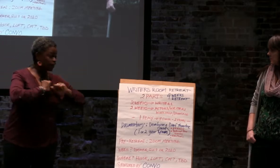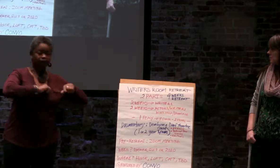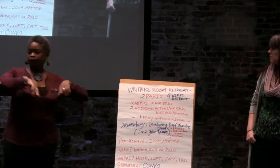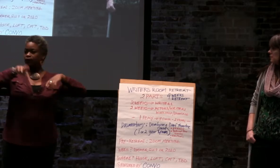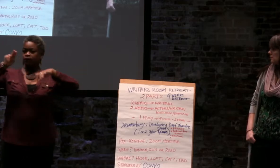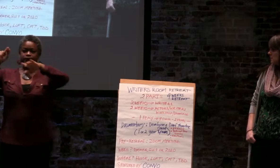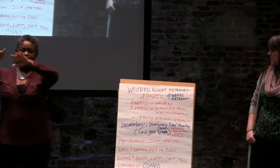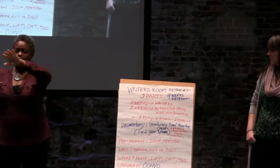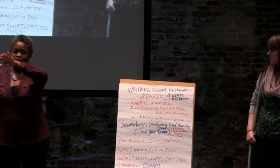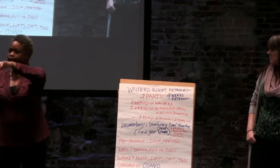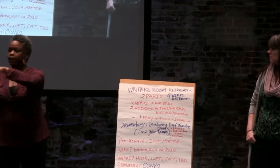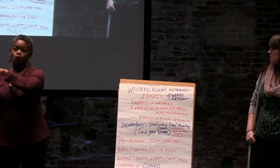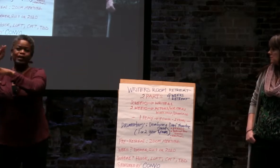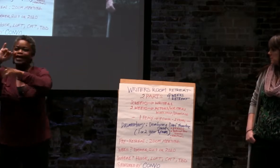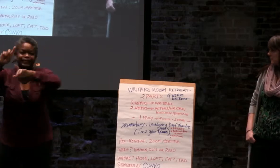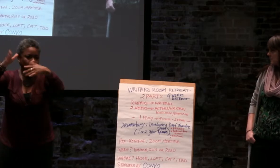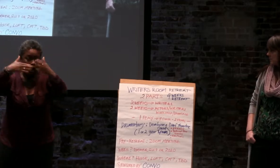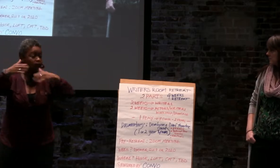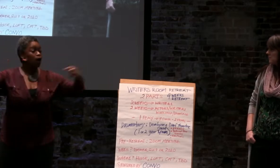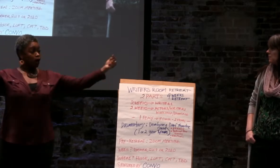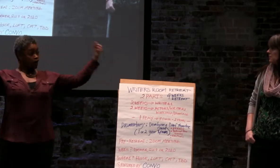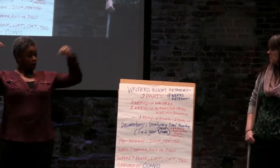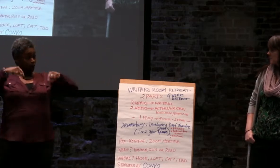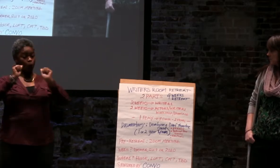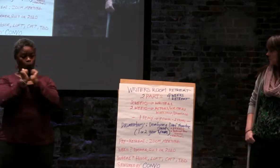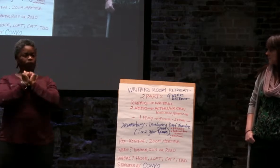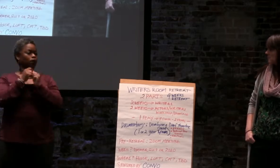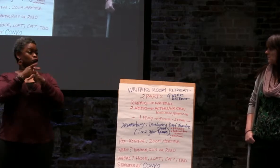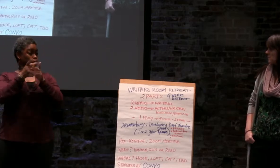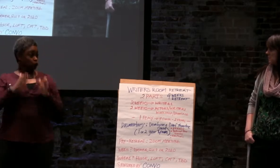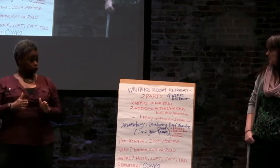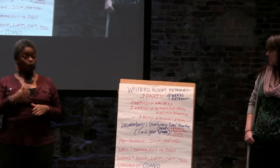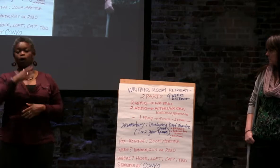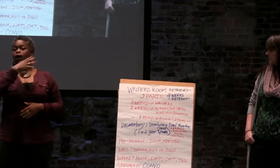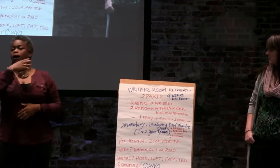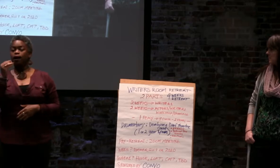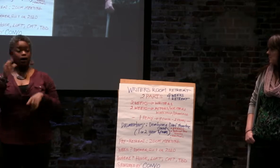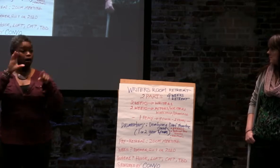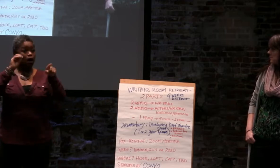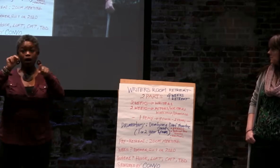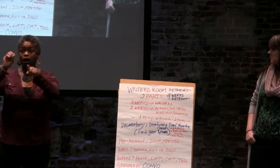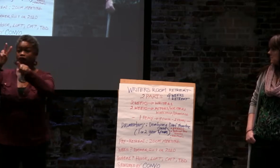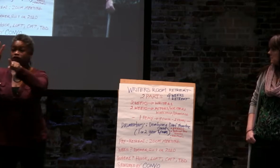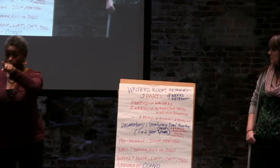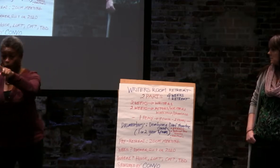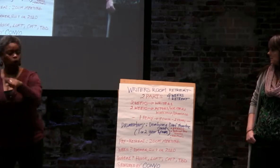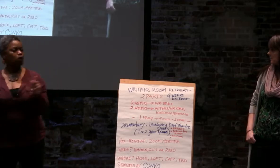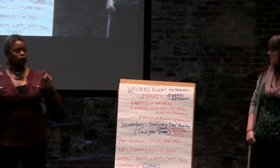artistic directors, other directors of institutions, deaf theaters, producers, what have you,